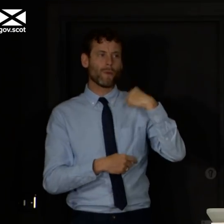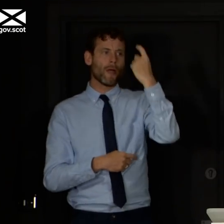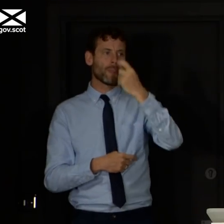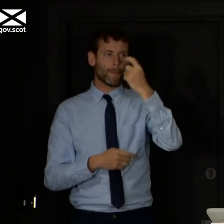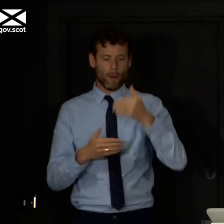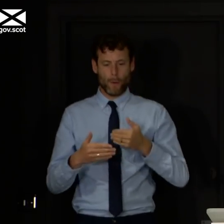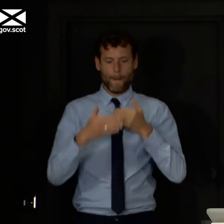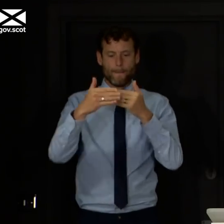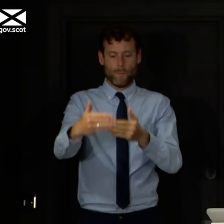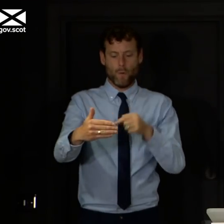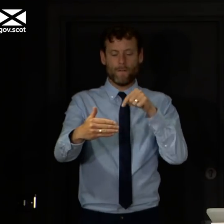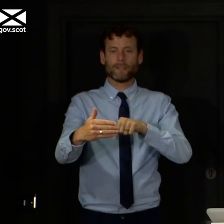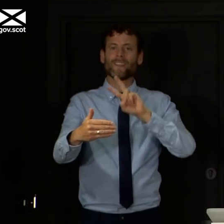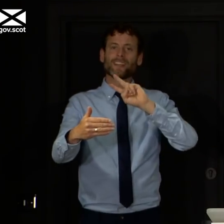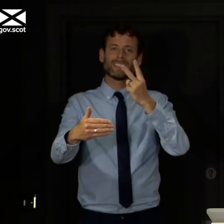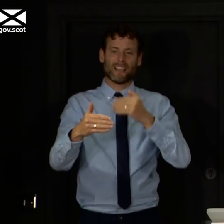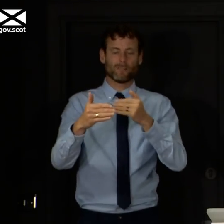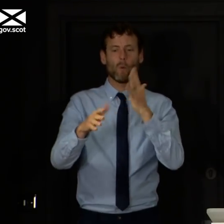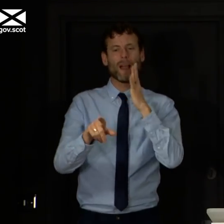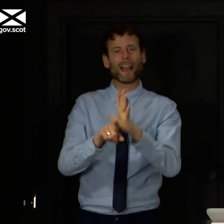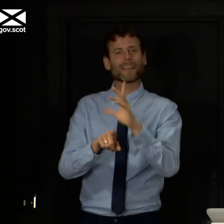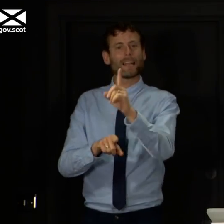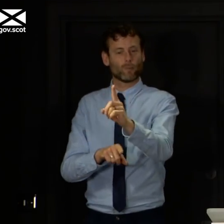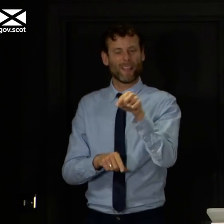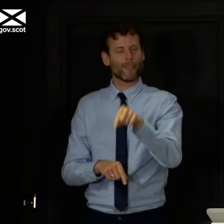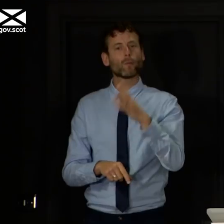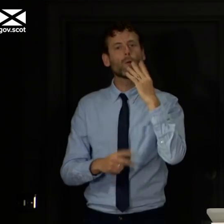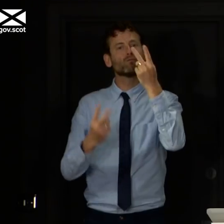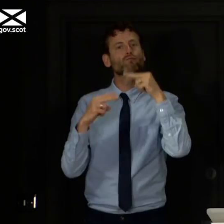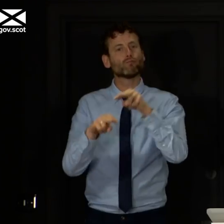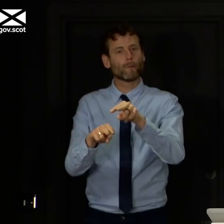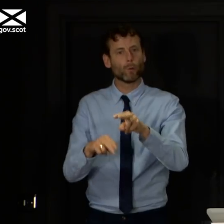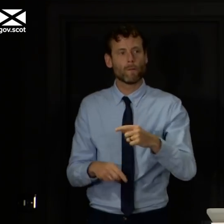our next review date, and I think it is really important, I feel very strongly about this